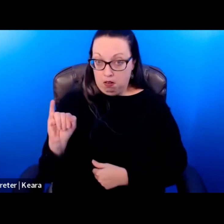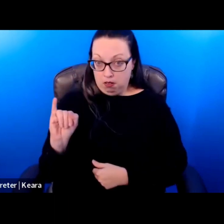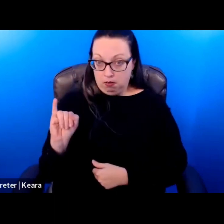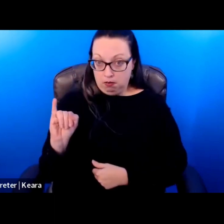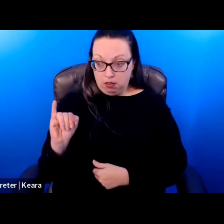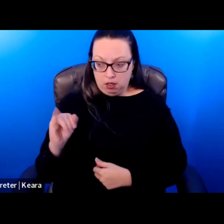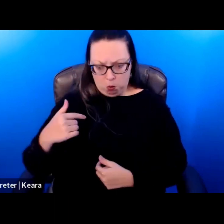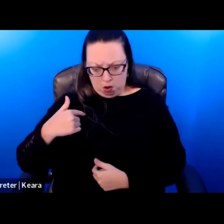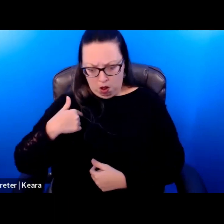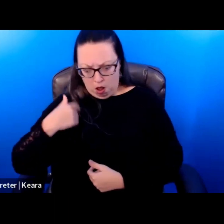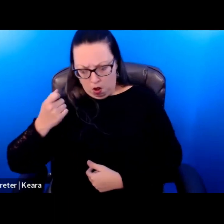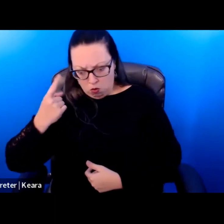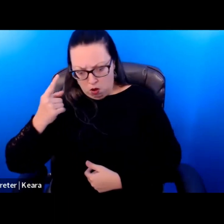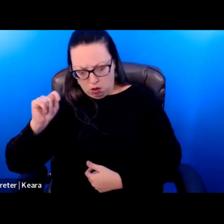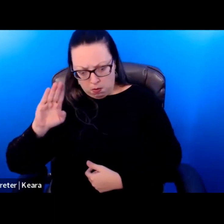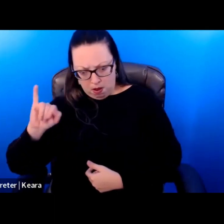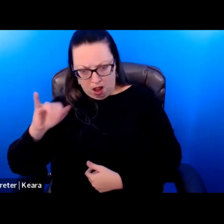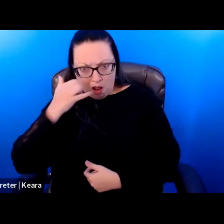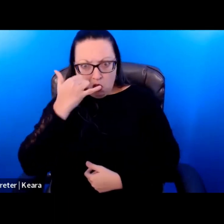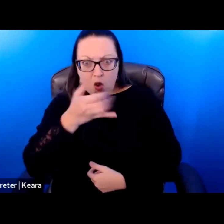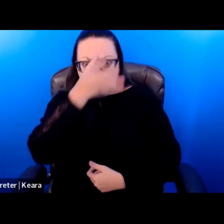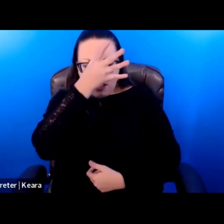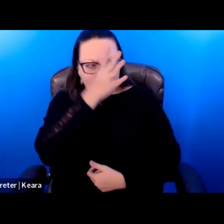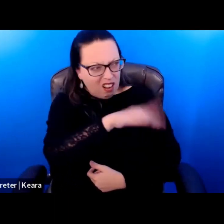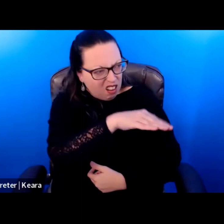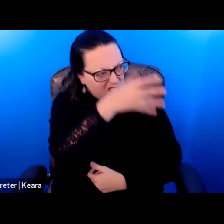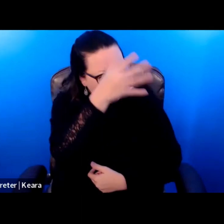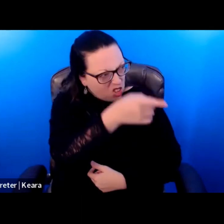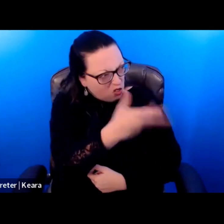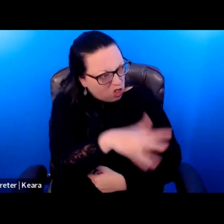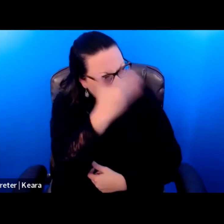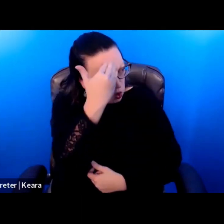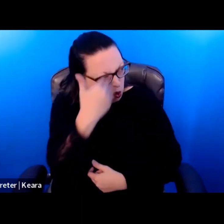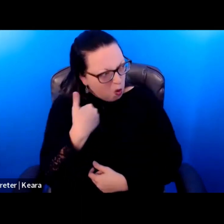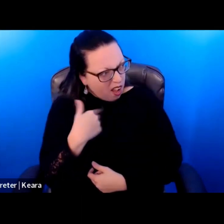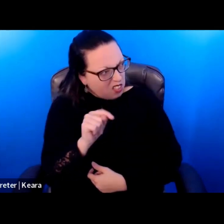I had a TBI, I called my dad I said Dad, did you know that I had a TBI? He said no this was